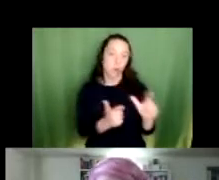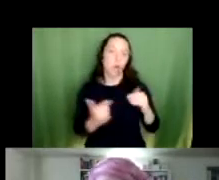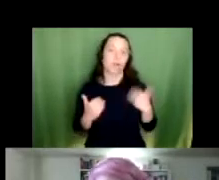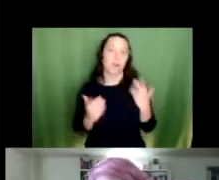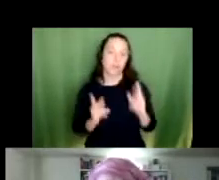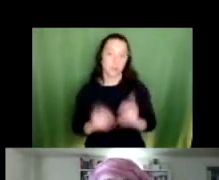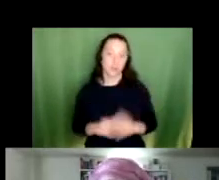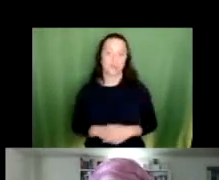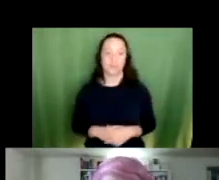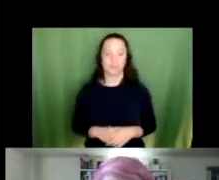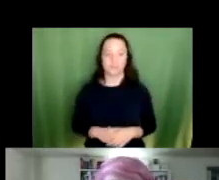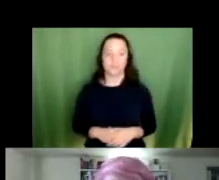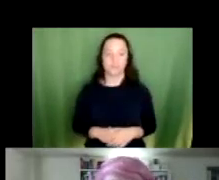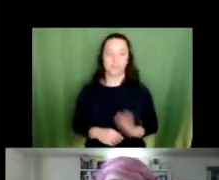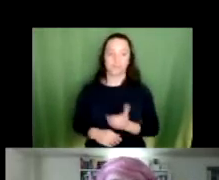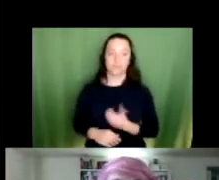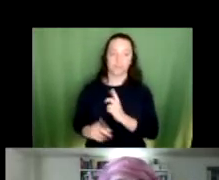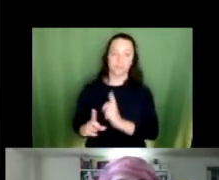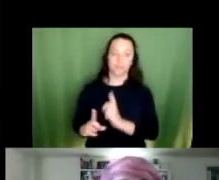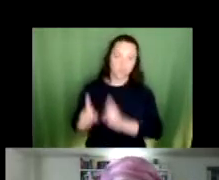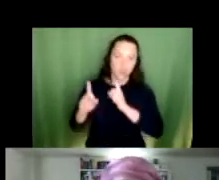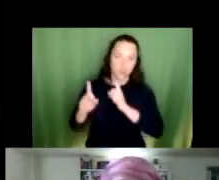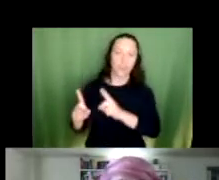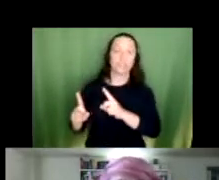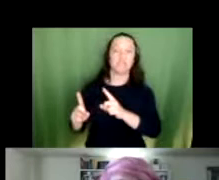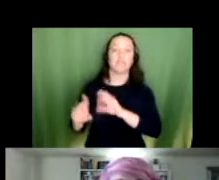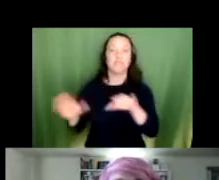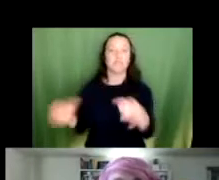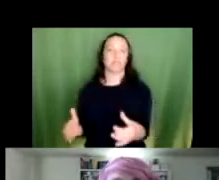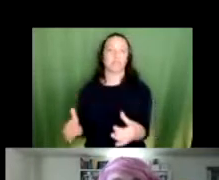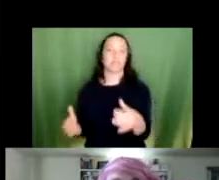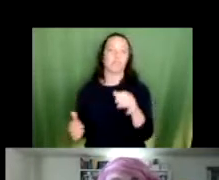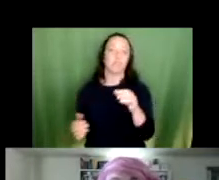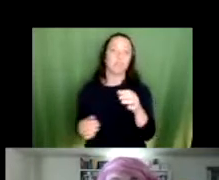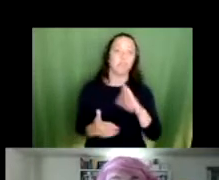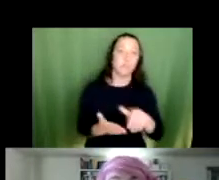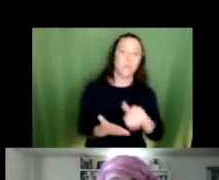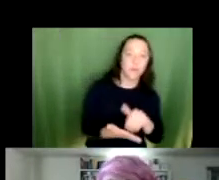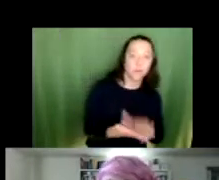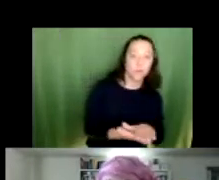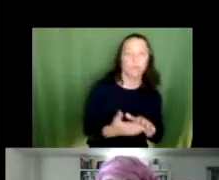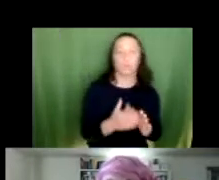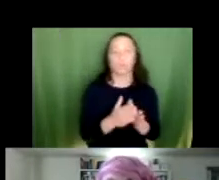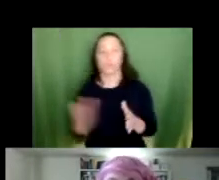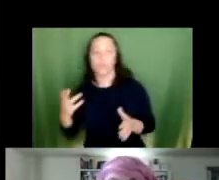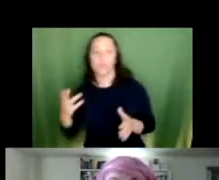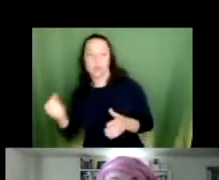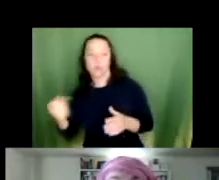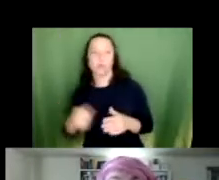While the target age group is middle to high schoolers, BYT serves a community that is as